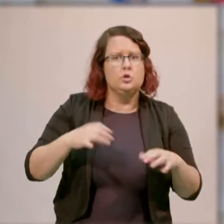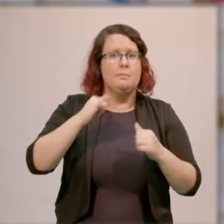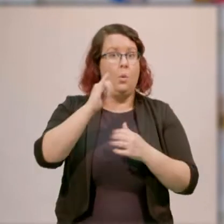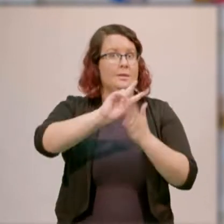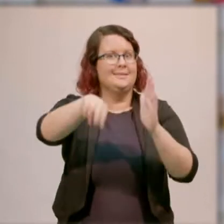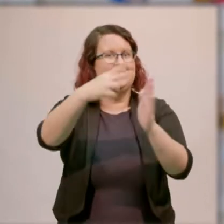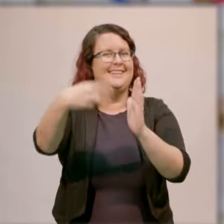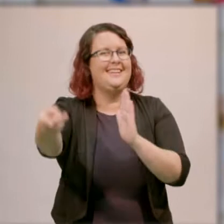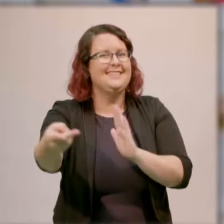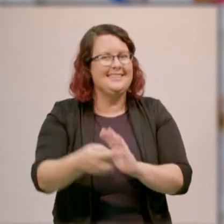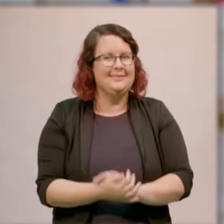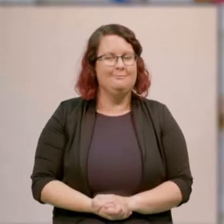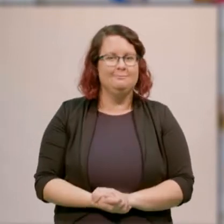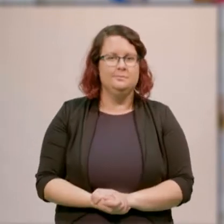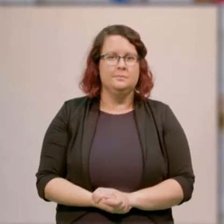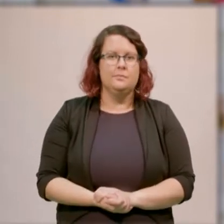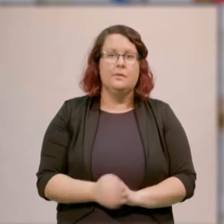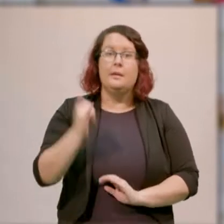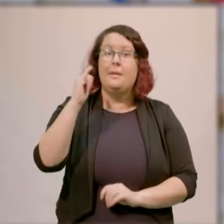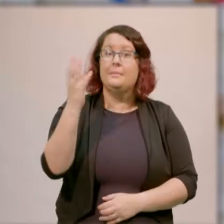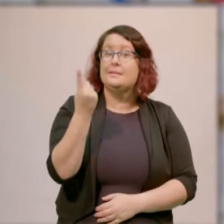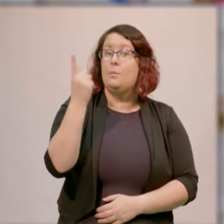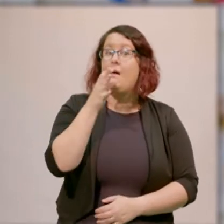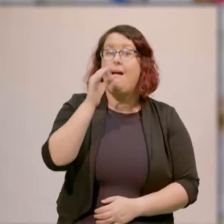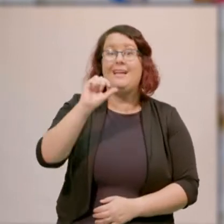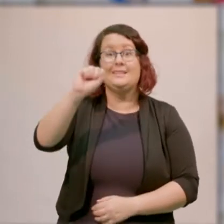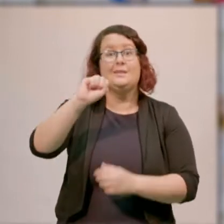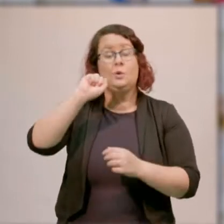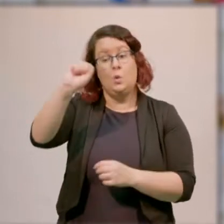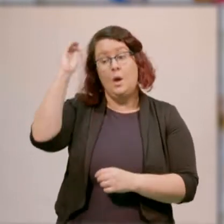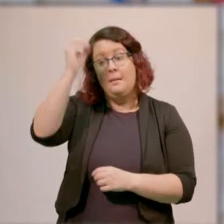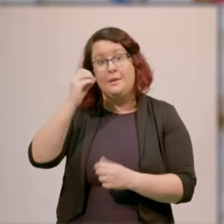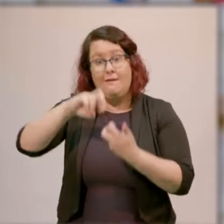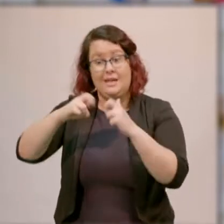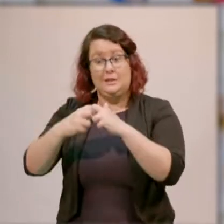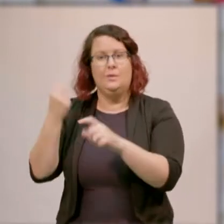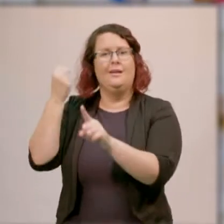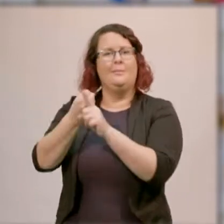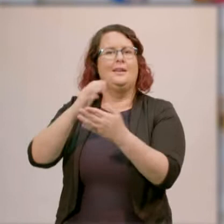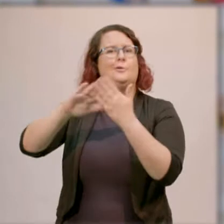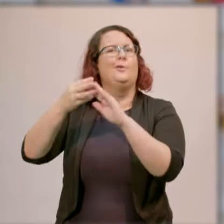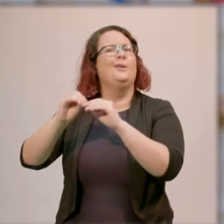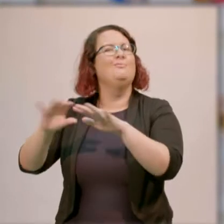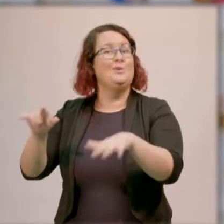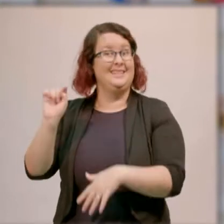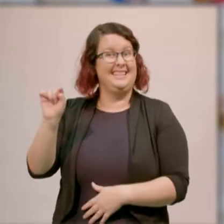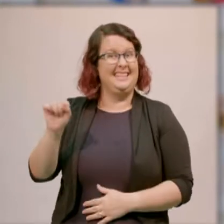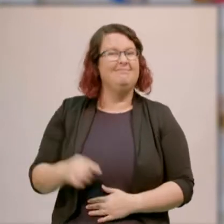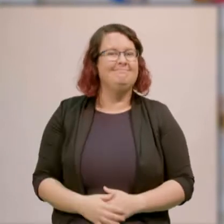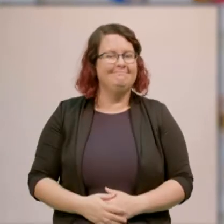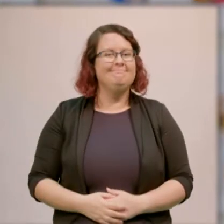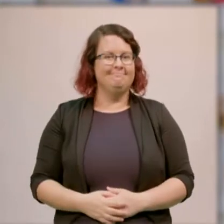Or, you might be asked your opinion about an issue that affects society.